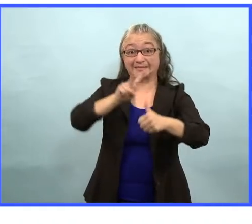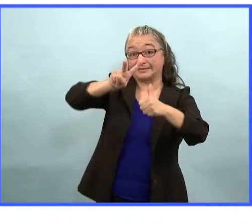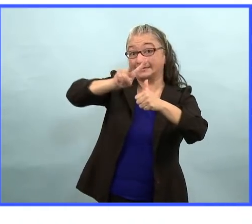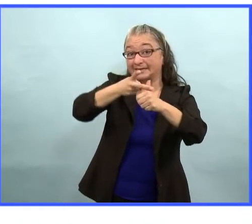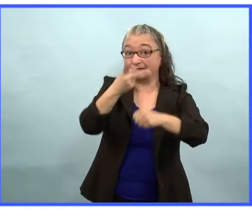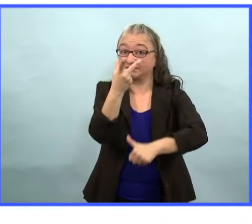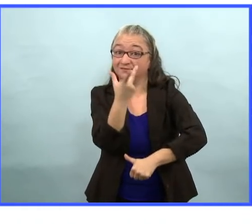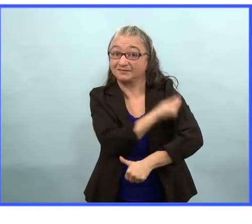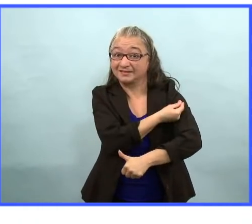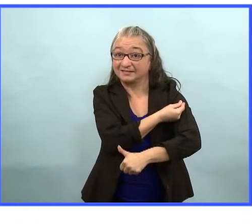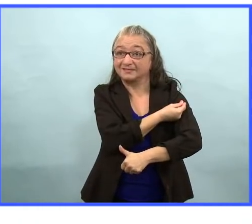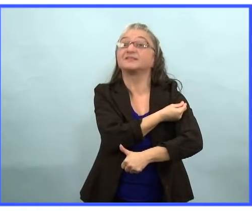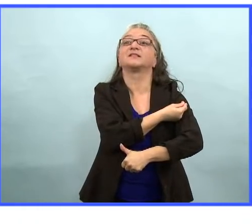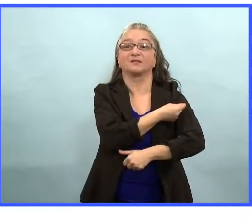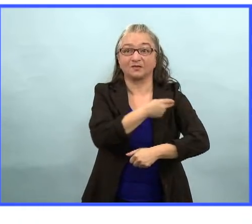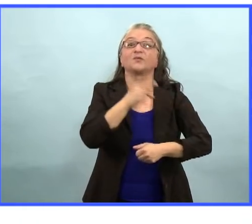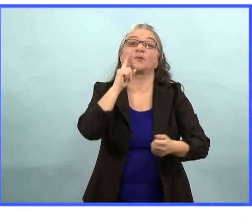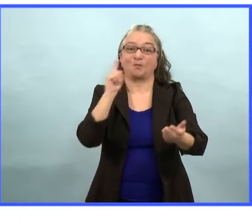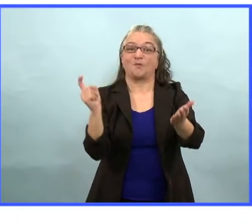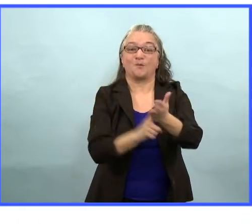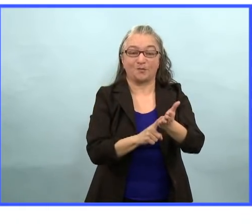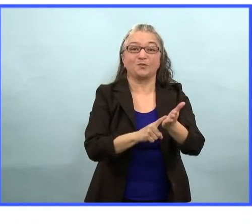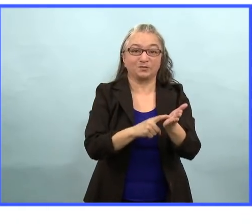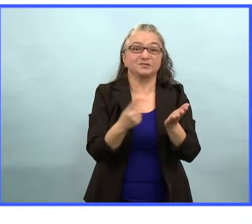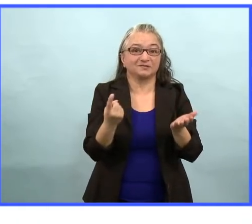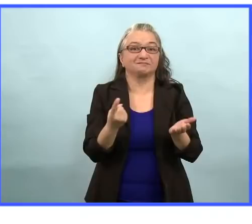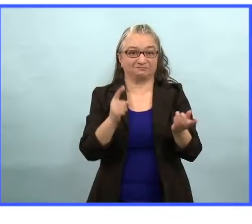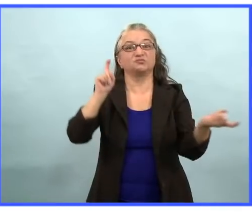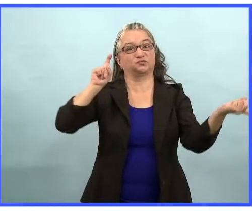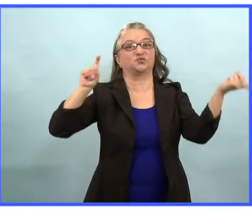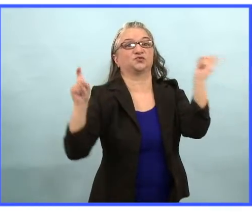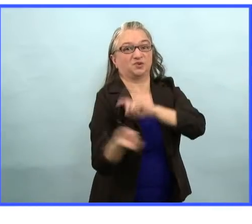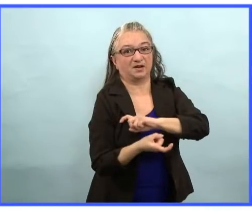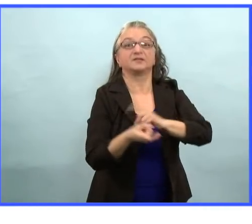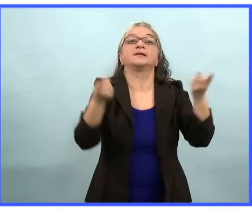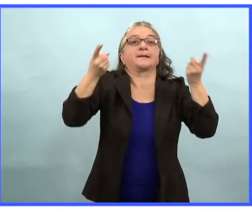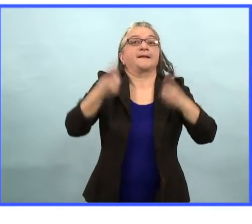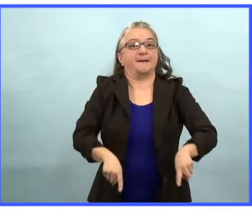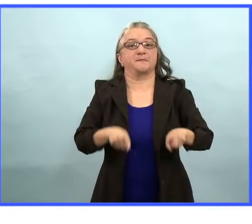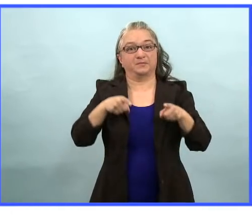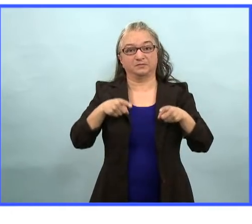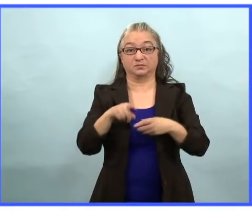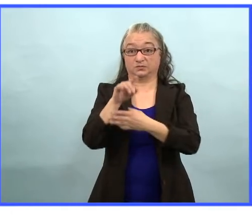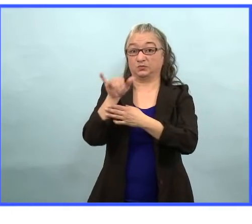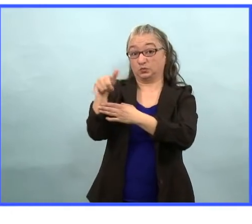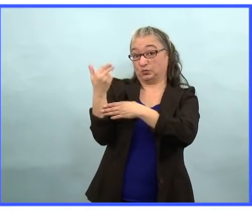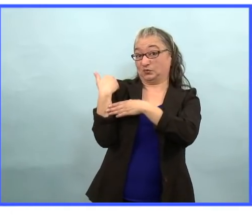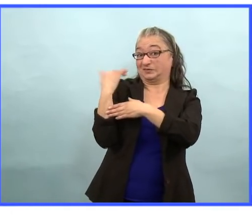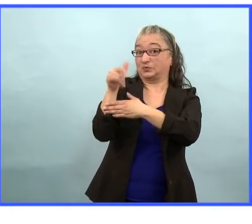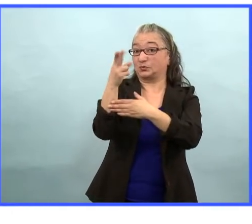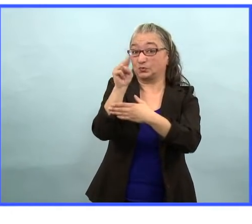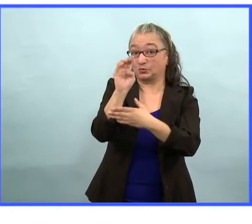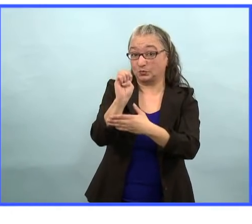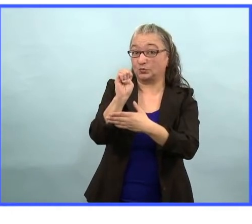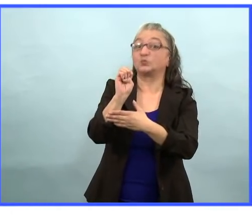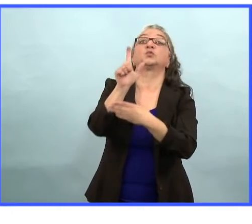and so we can see landmark there that june 24th their late june uh peak of second doses and